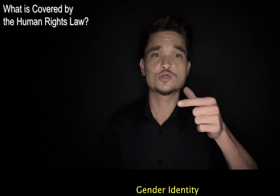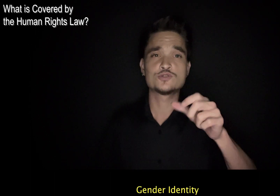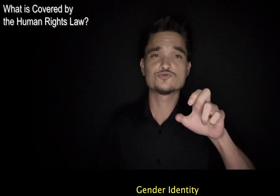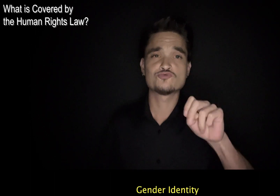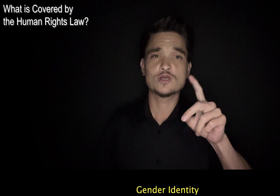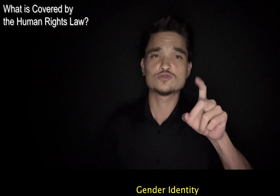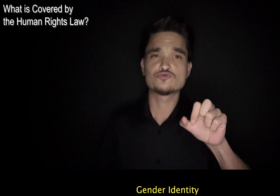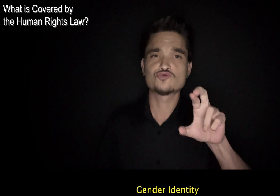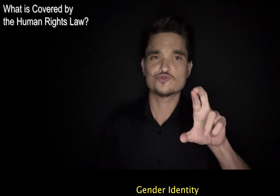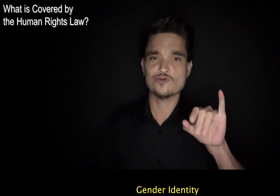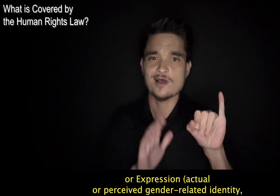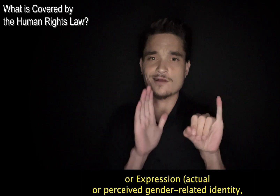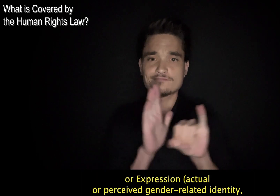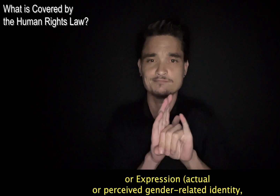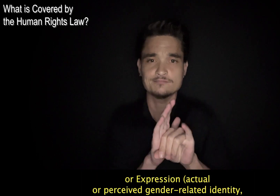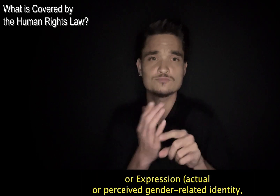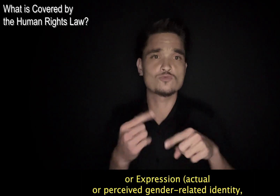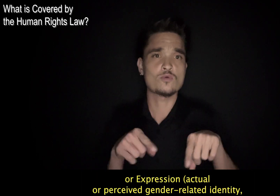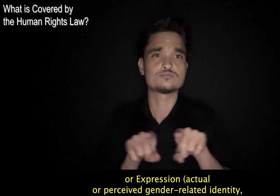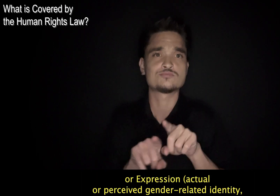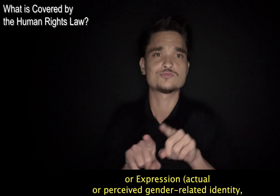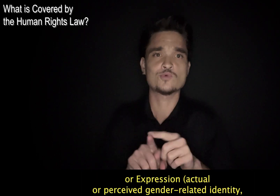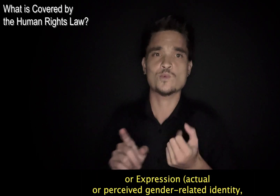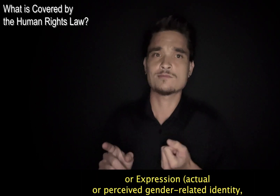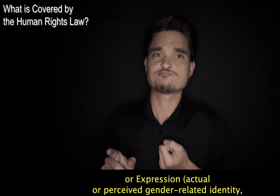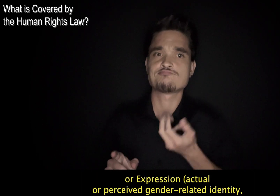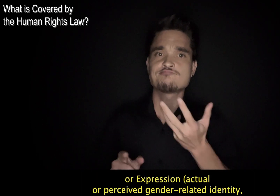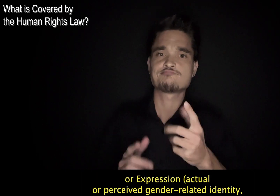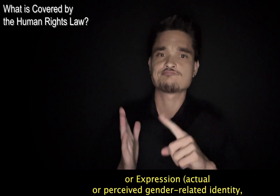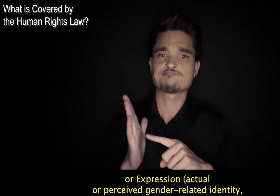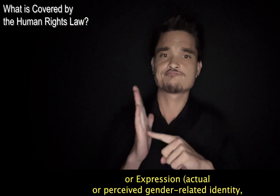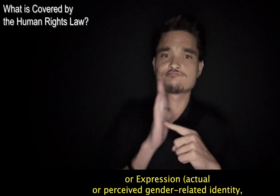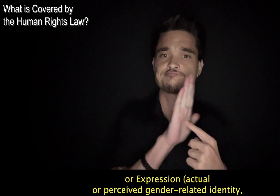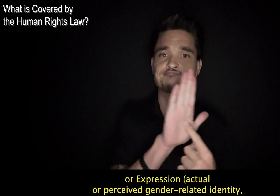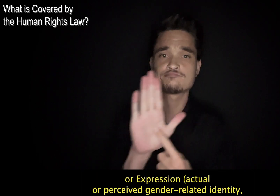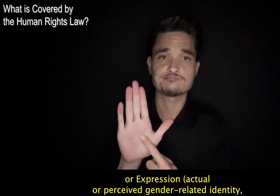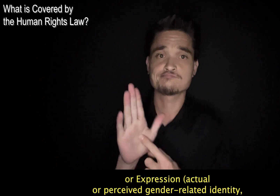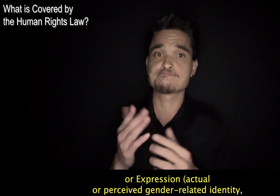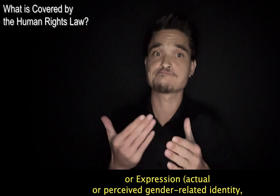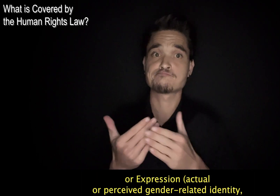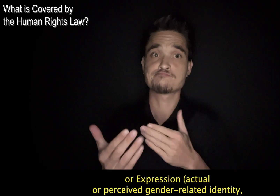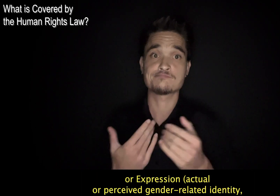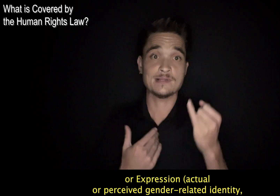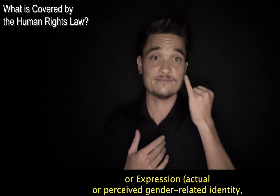Gender Identity or Expression (actual or perceived gender-related identity,